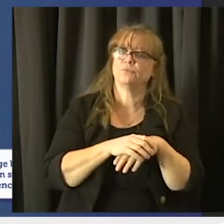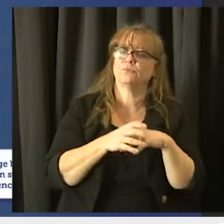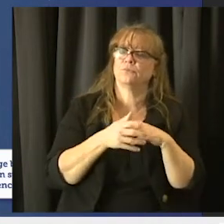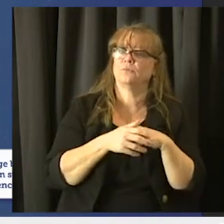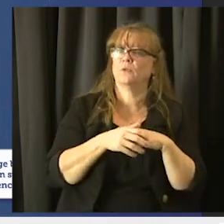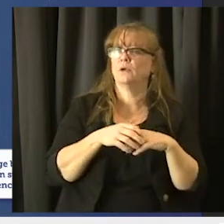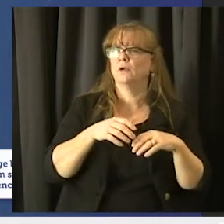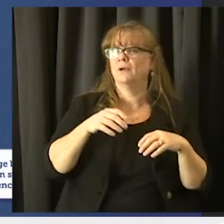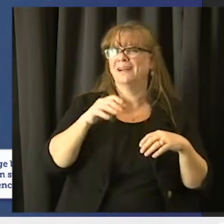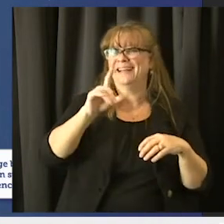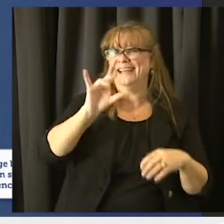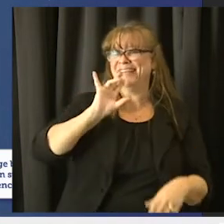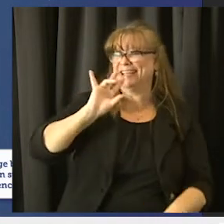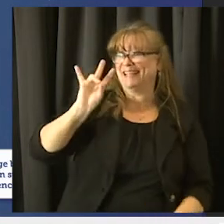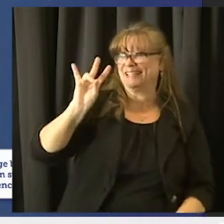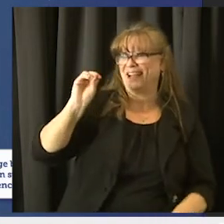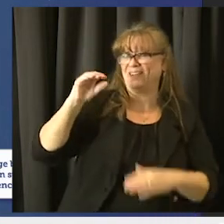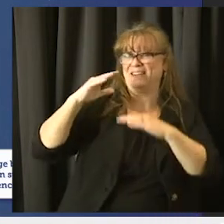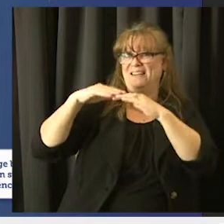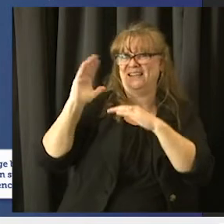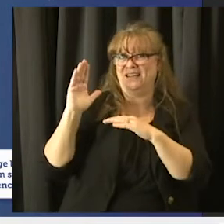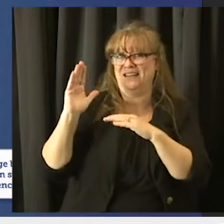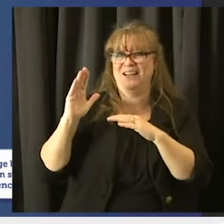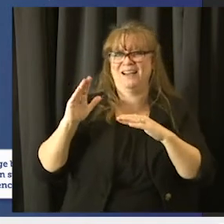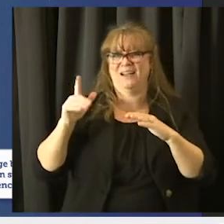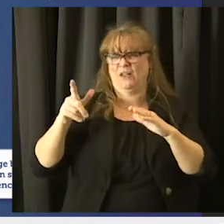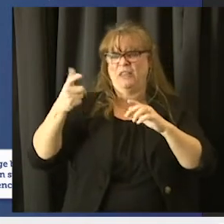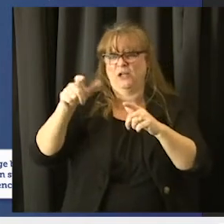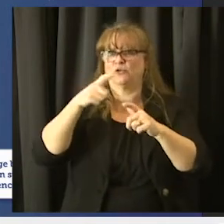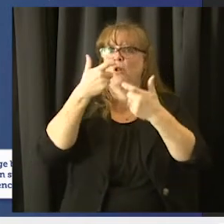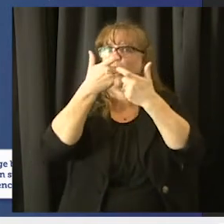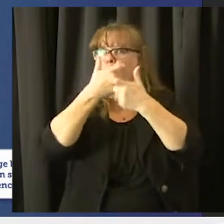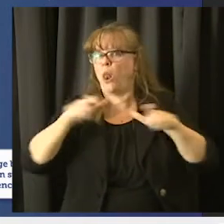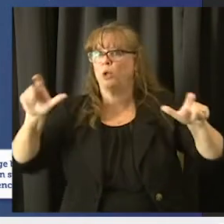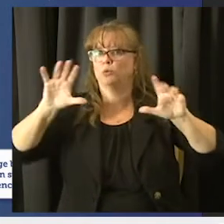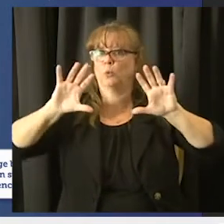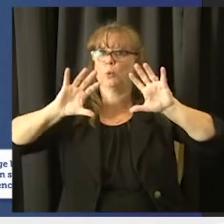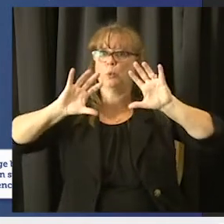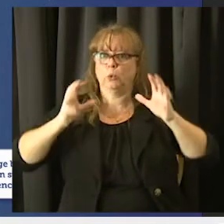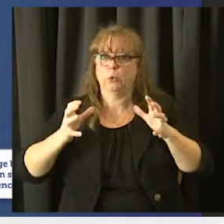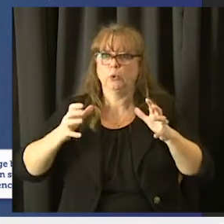get it obviously it depends when it's available in your in your hospital uh in a drive-through clinic